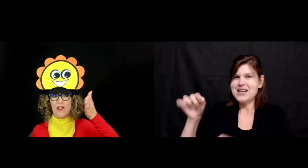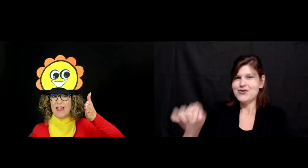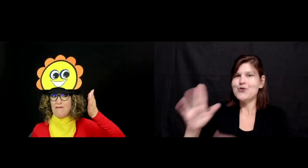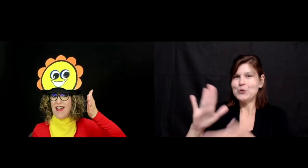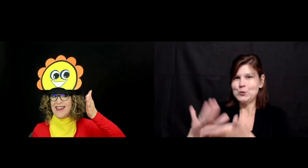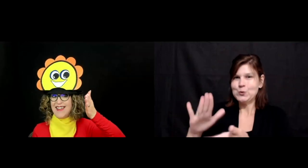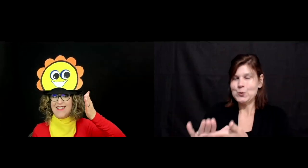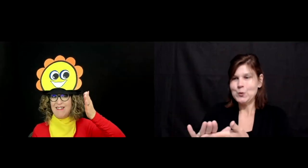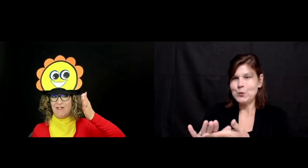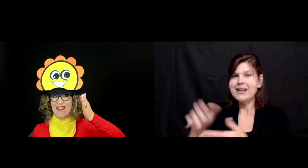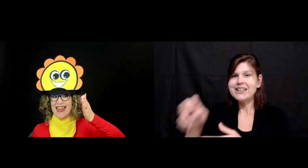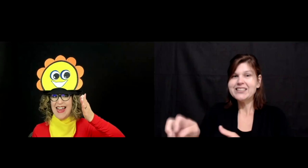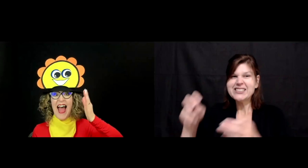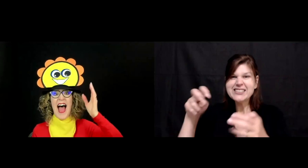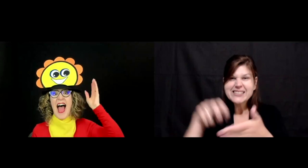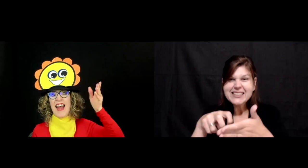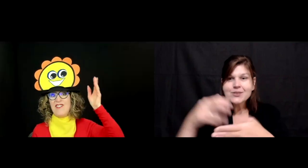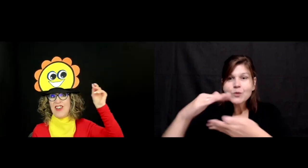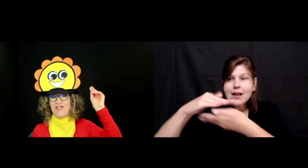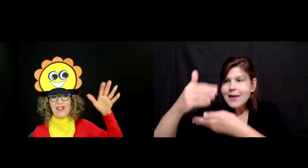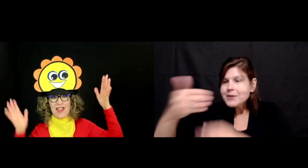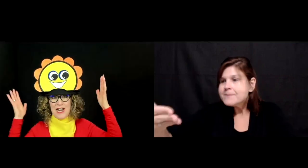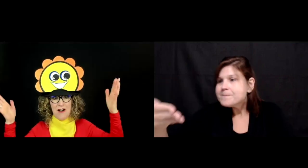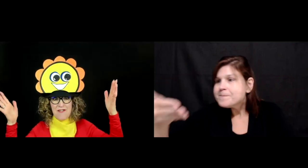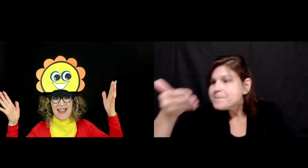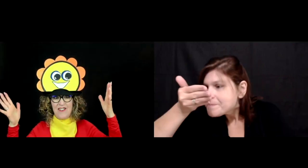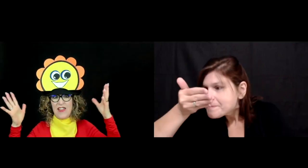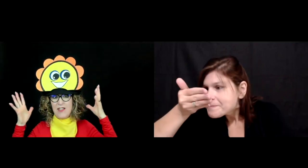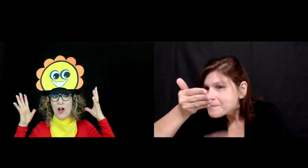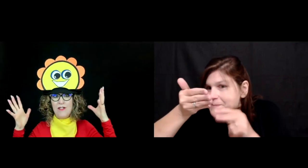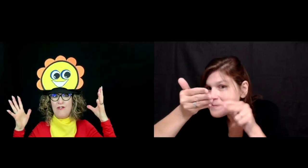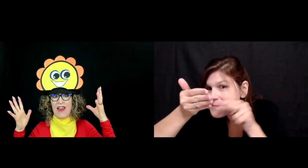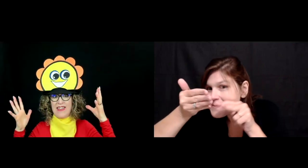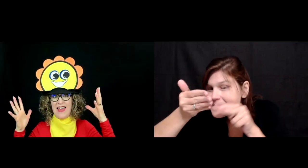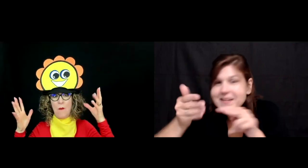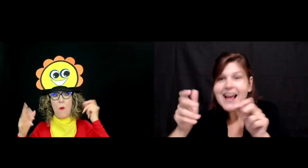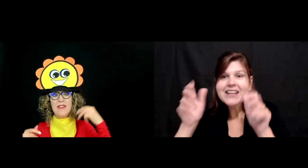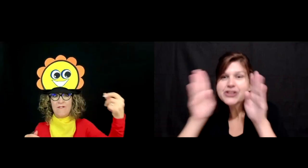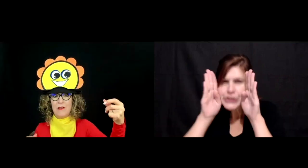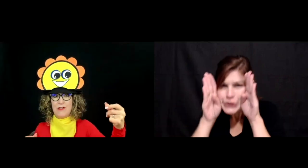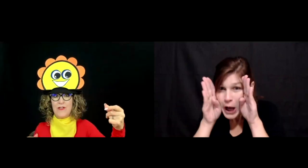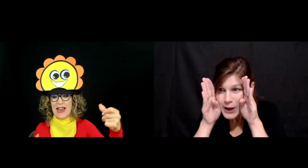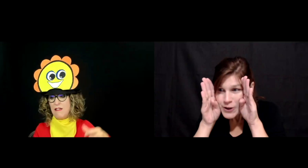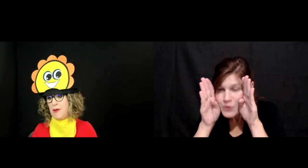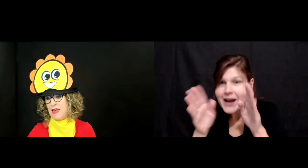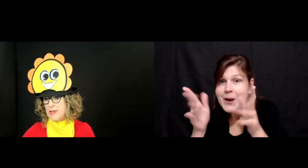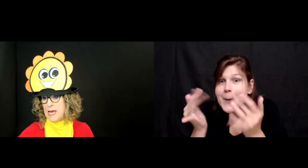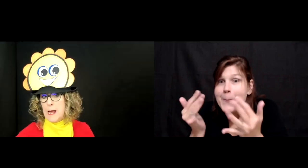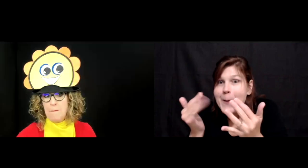and she sits right next to the screen and she just loves it. She's concentrating and waiting for me to do the next bit.